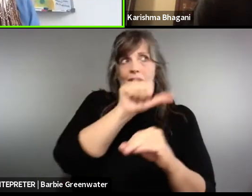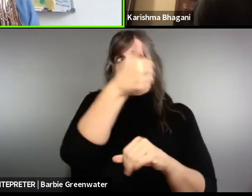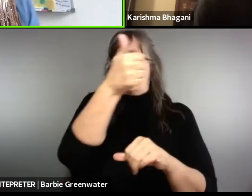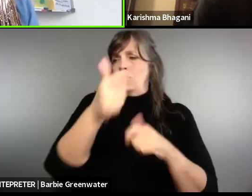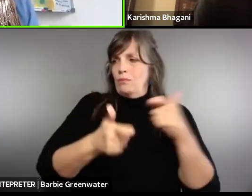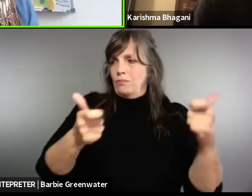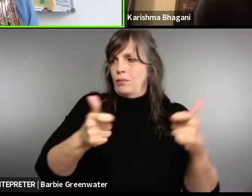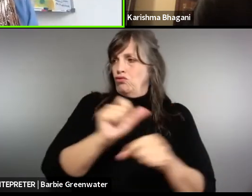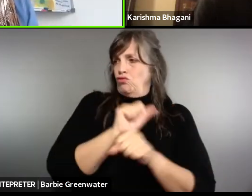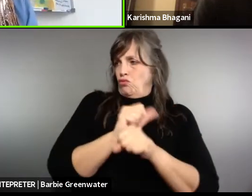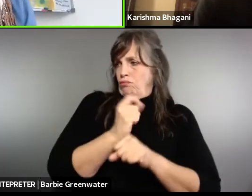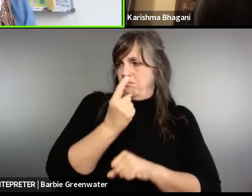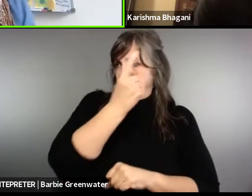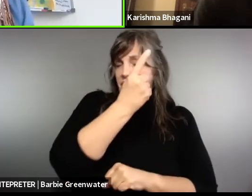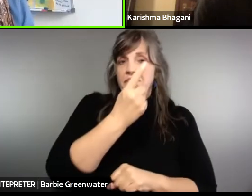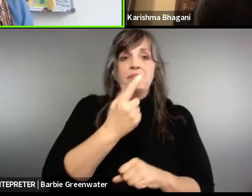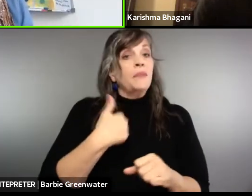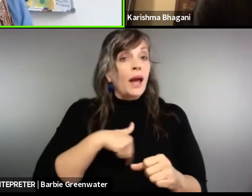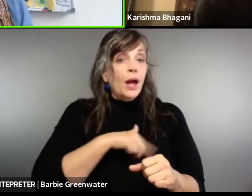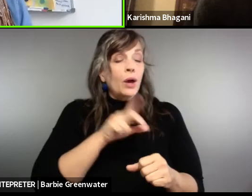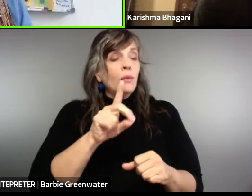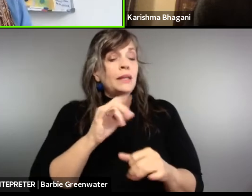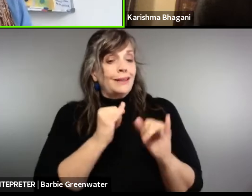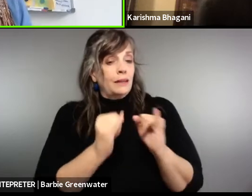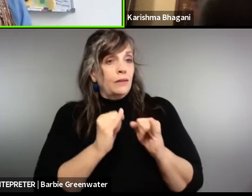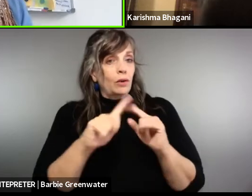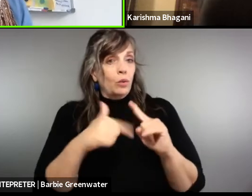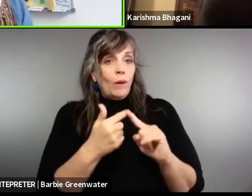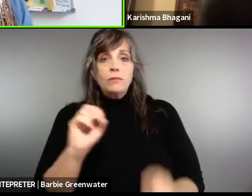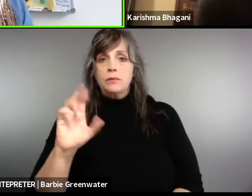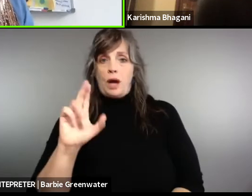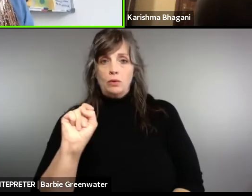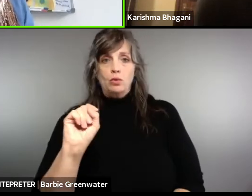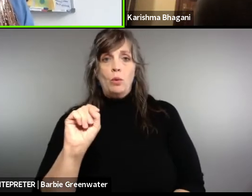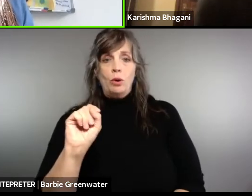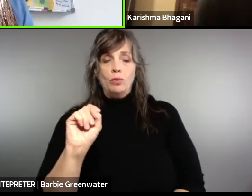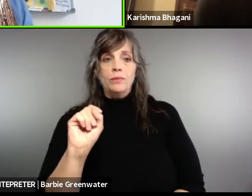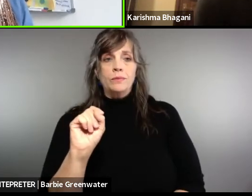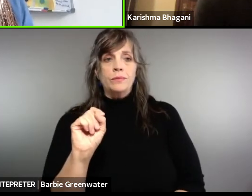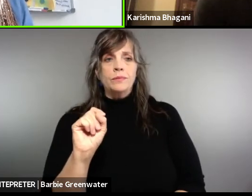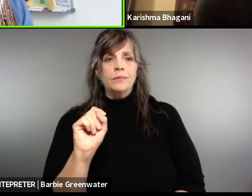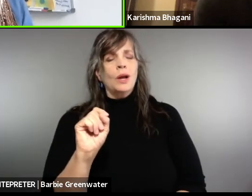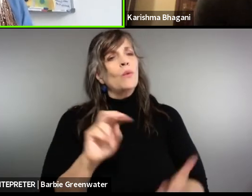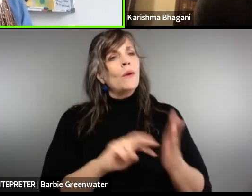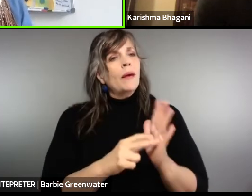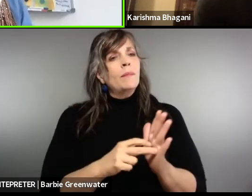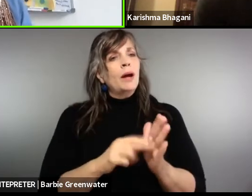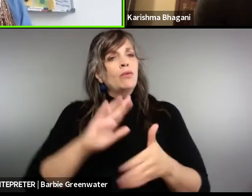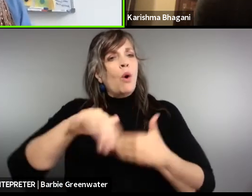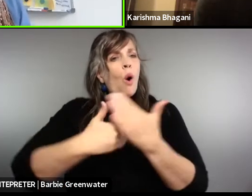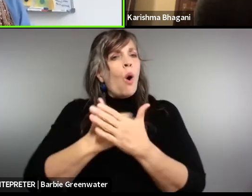And we did the interviews in October. And what that meant is all the people that have been watching this space,